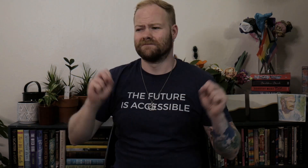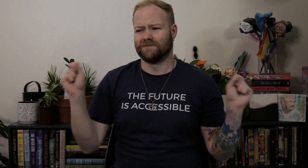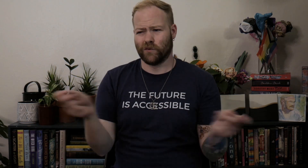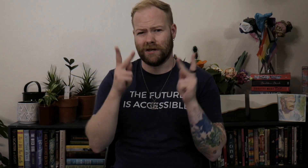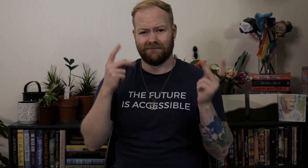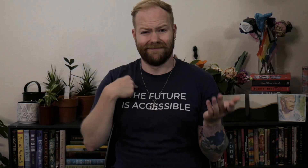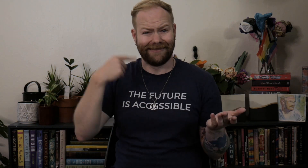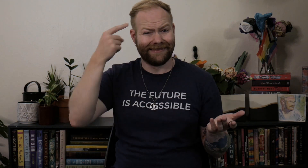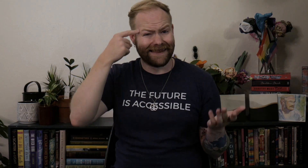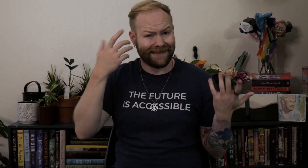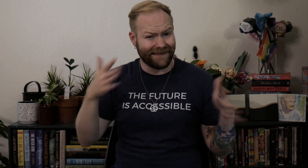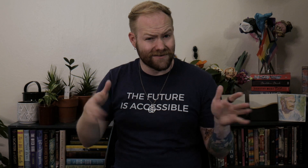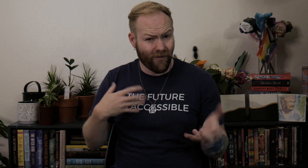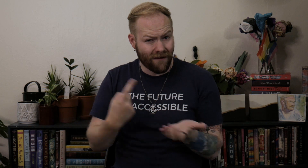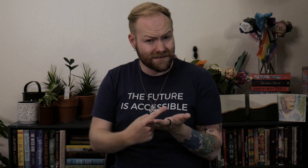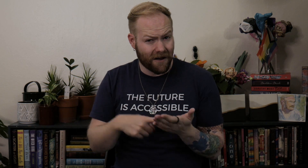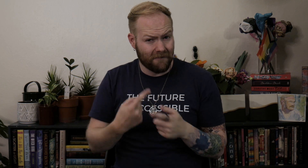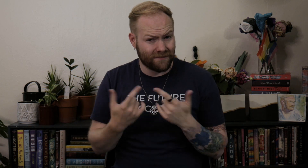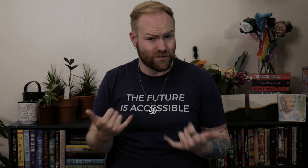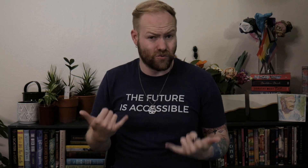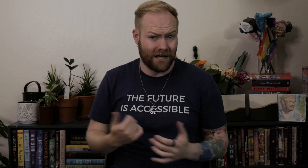Alright, I think that’s all I wanted to talk about today.